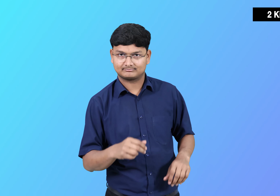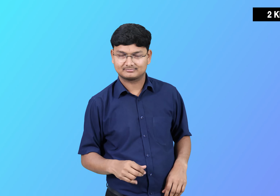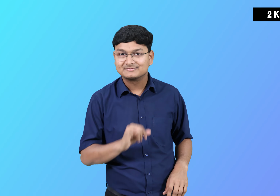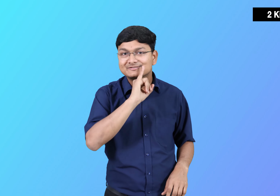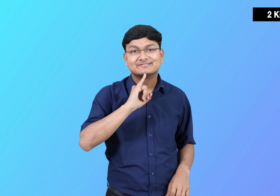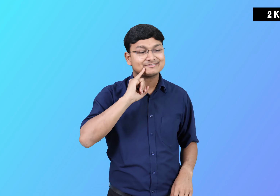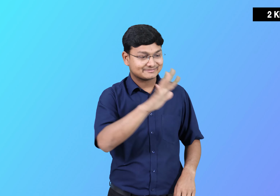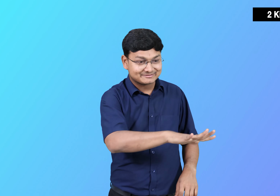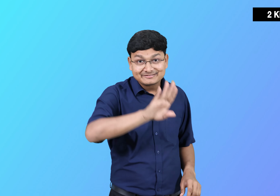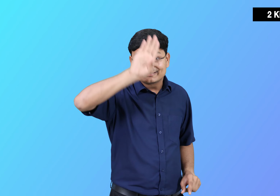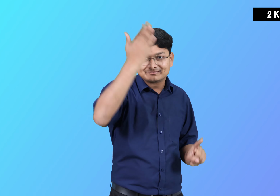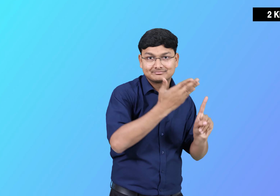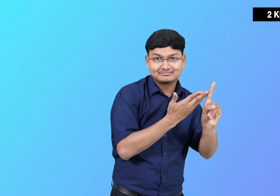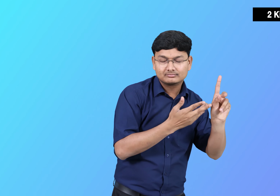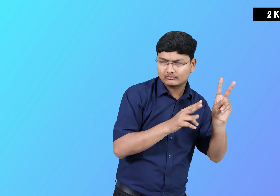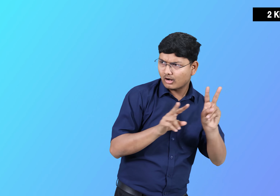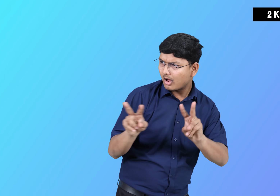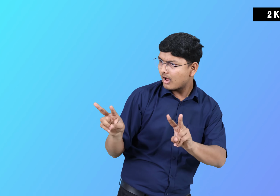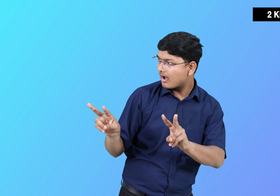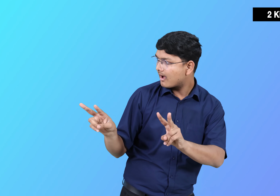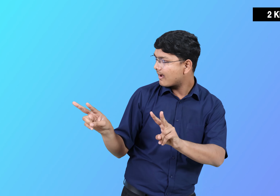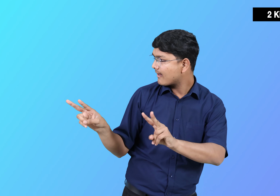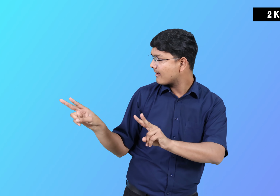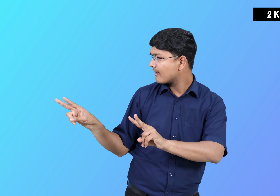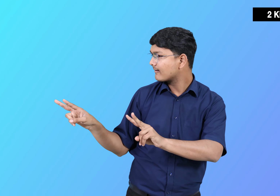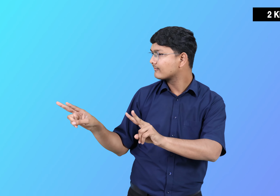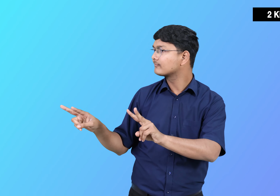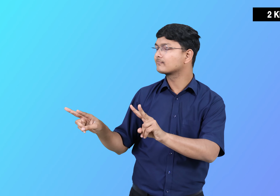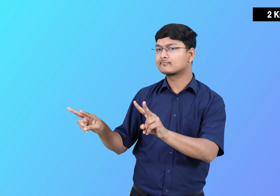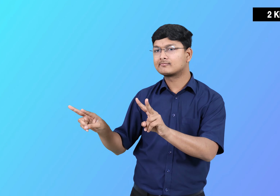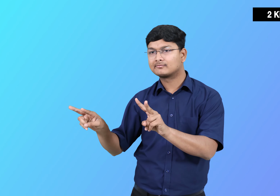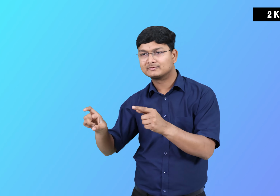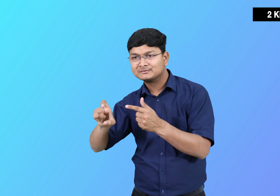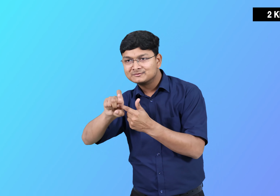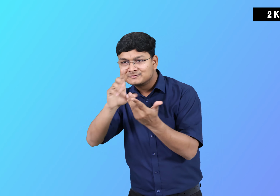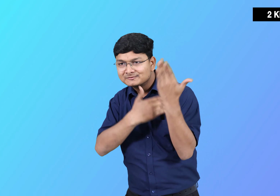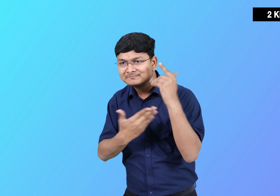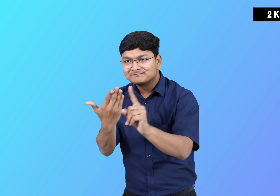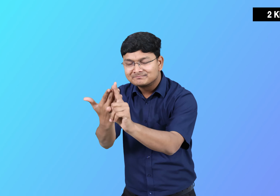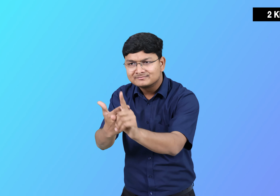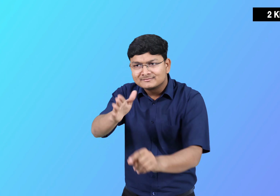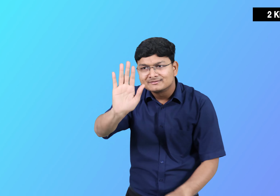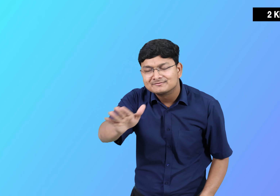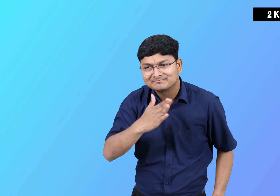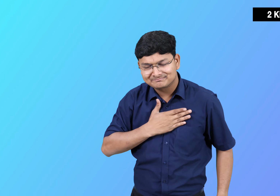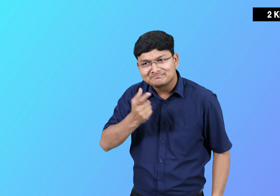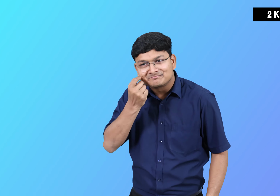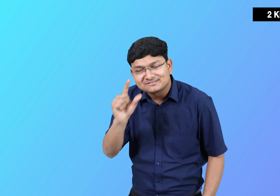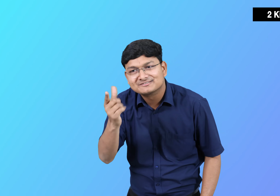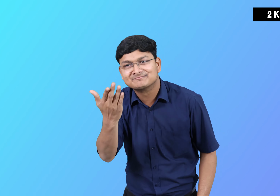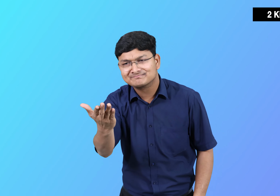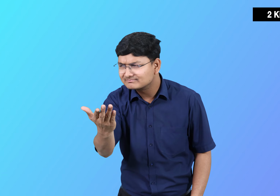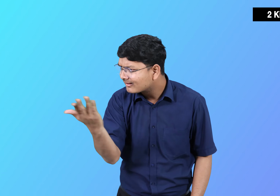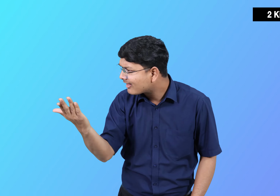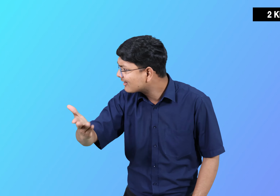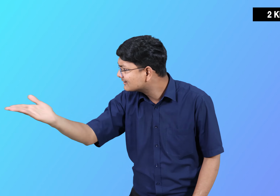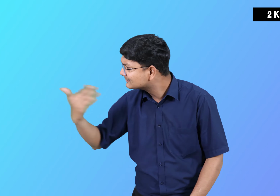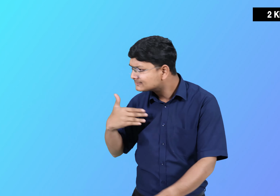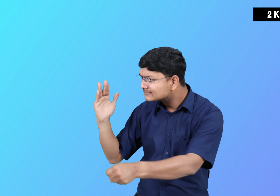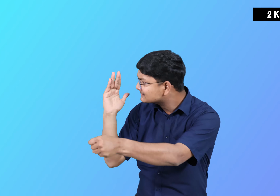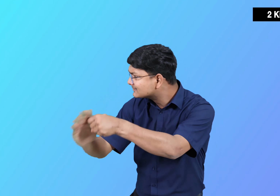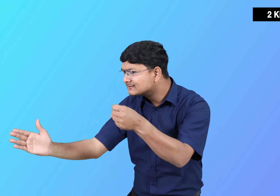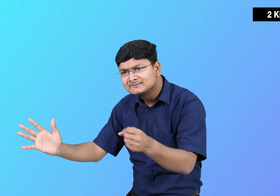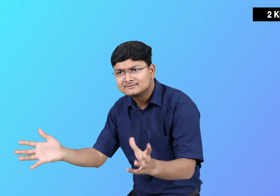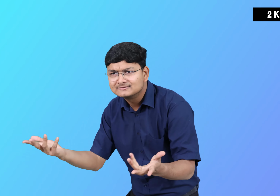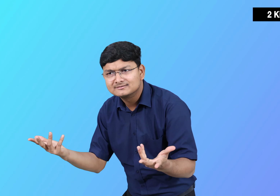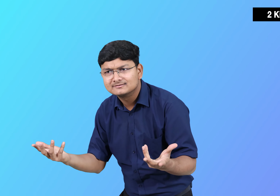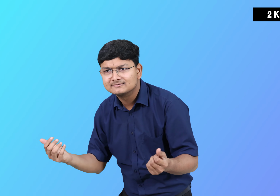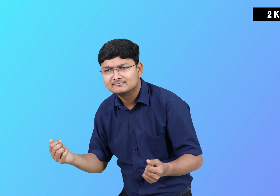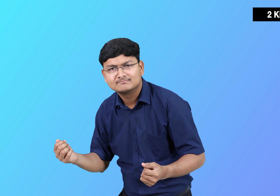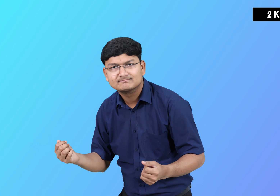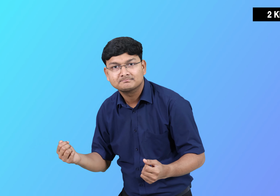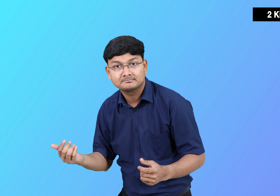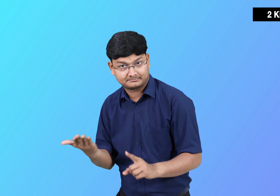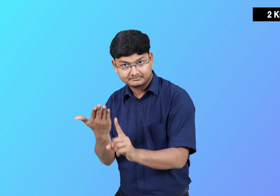The king of Israel saw the Aramean army and said to Elisha, “My father, should I kill them? Should I kill them?”